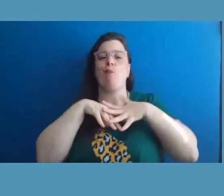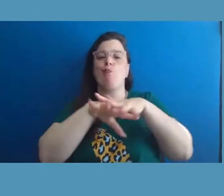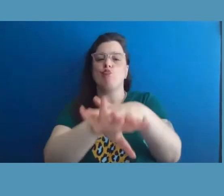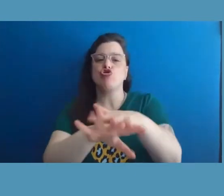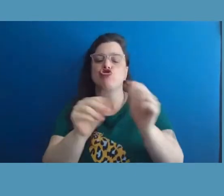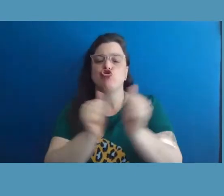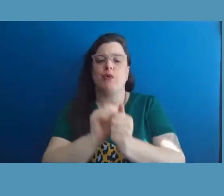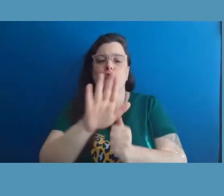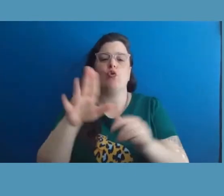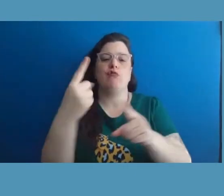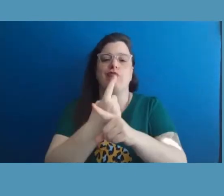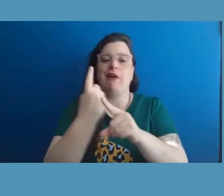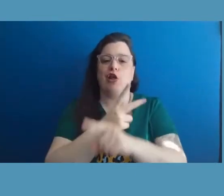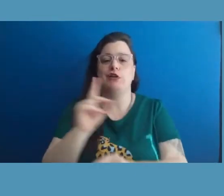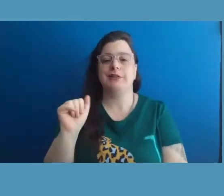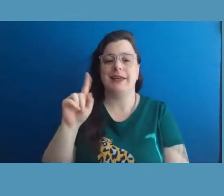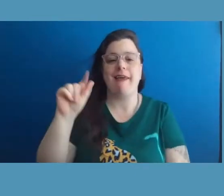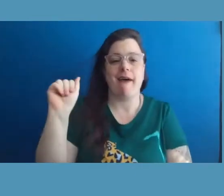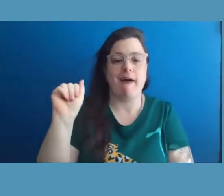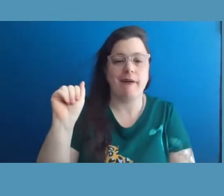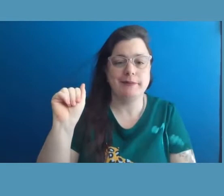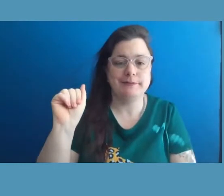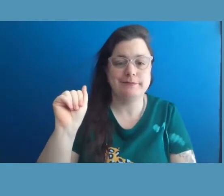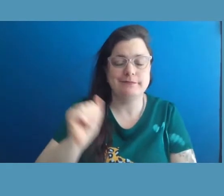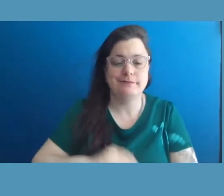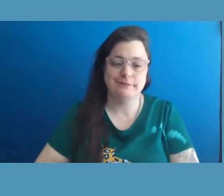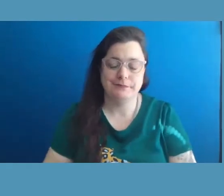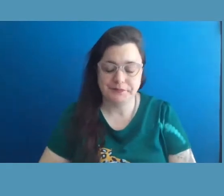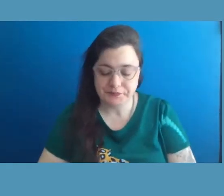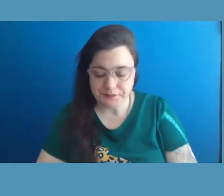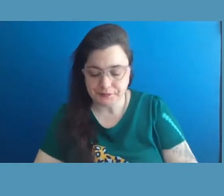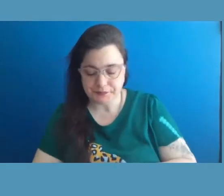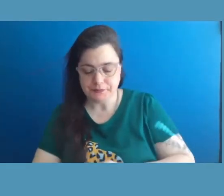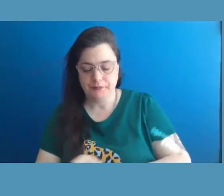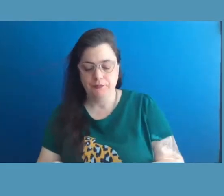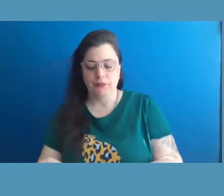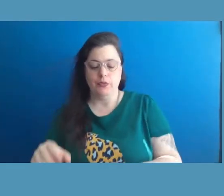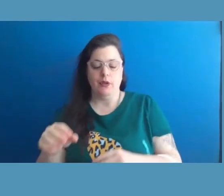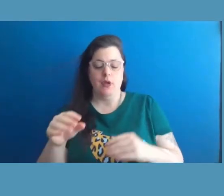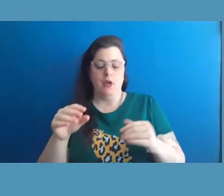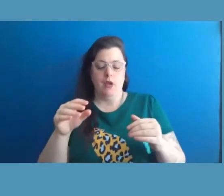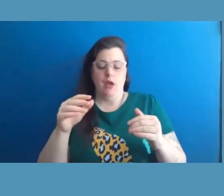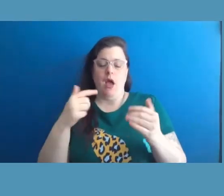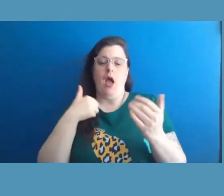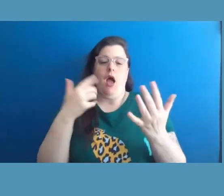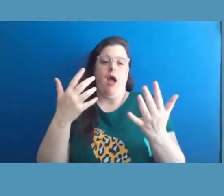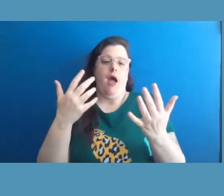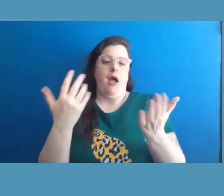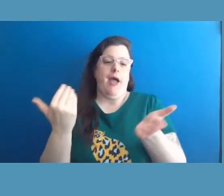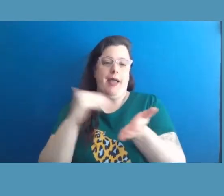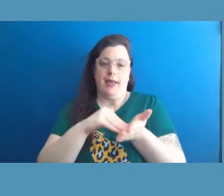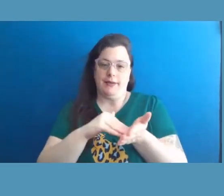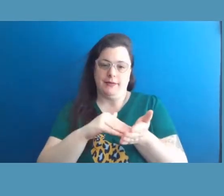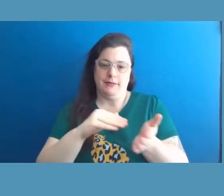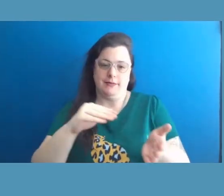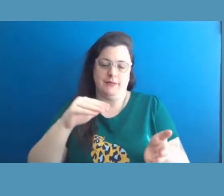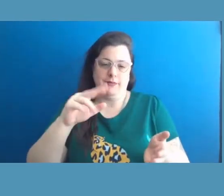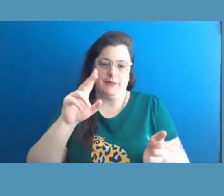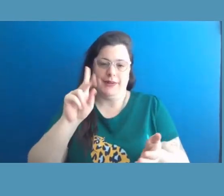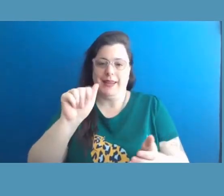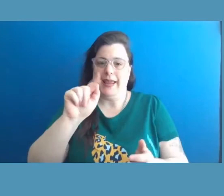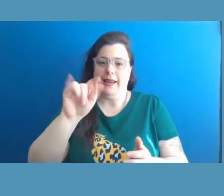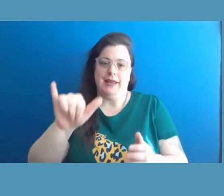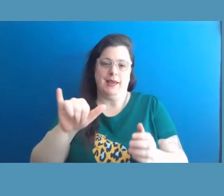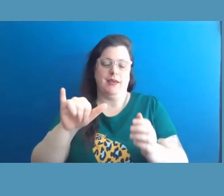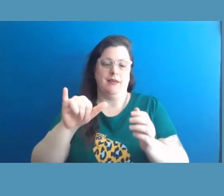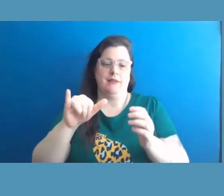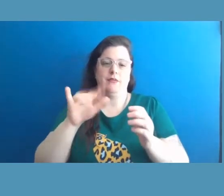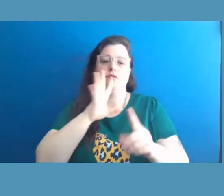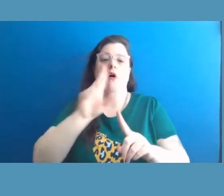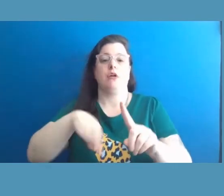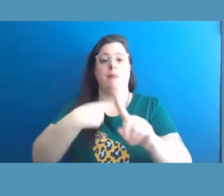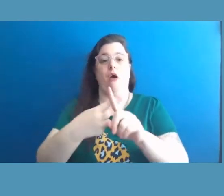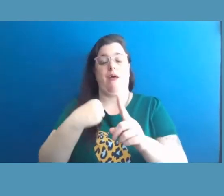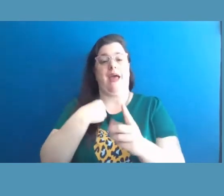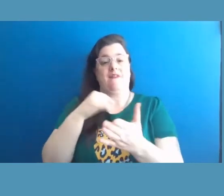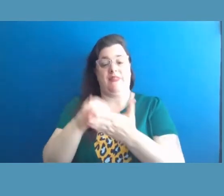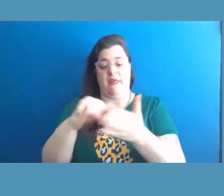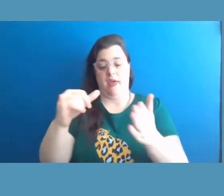understanding and not just put it in the mainstream with regular attendees. Again, Katy, she had